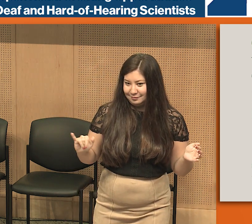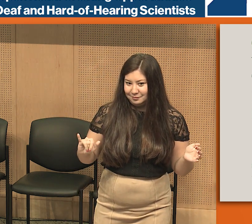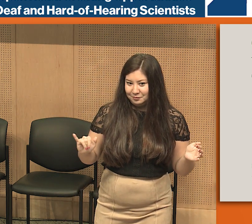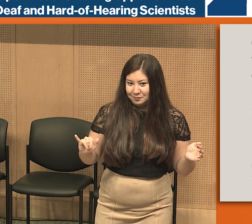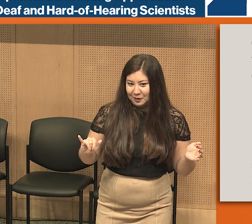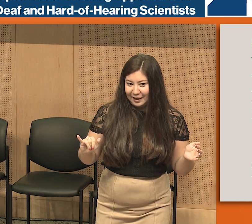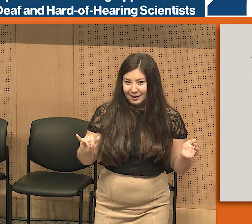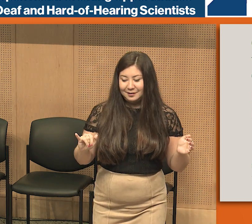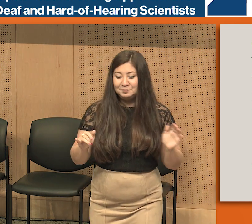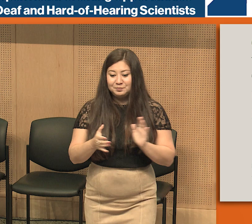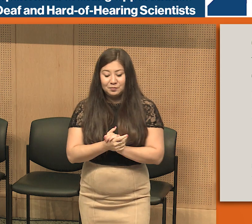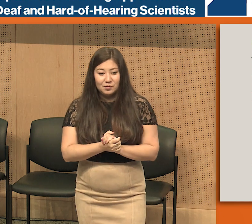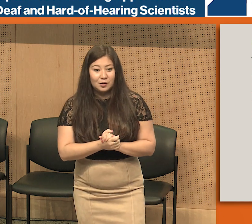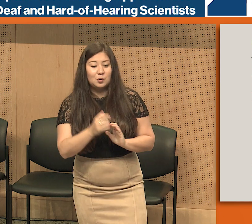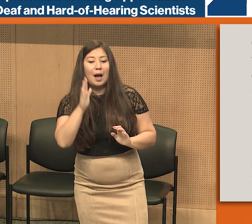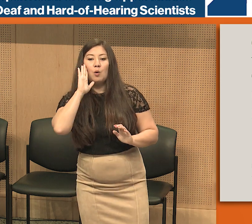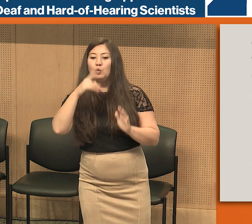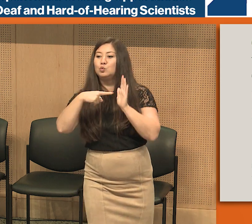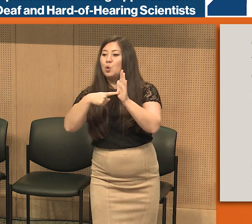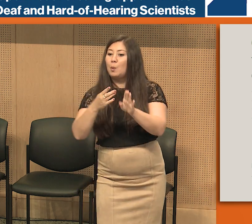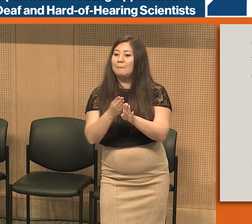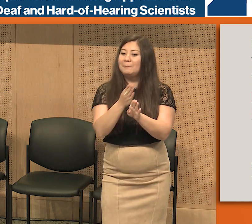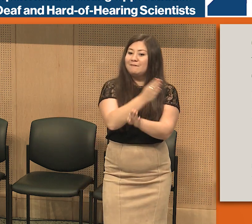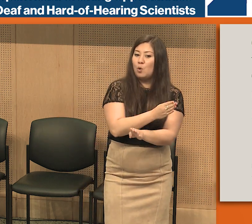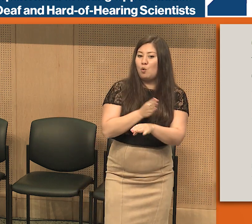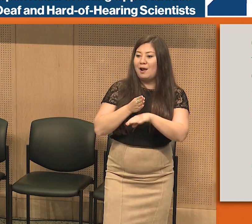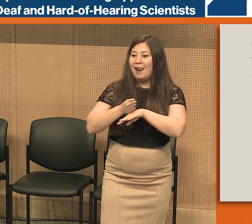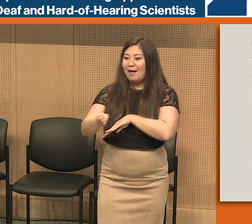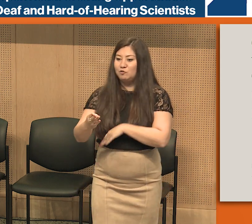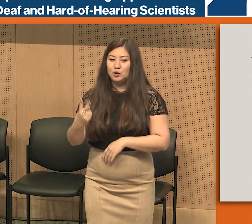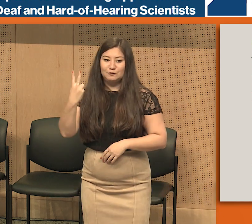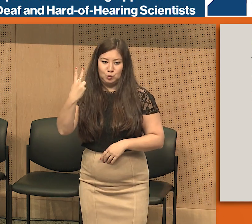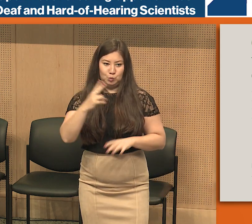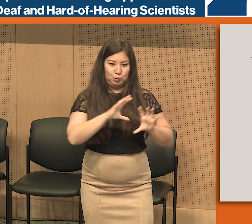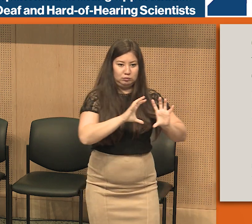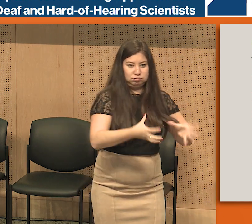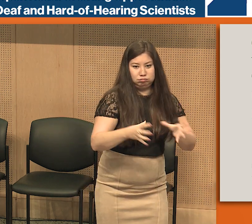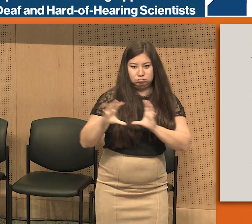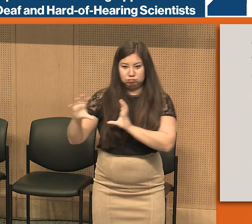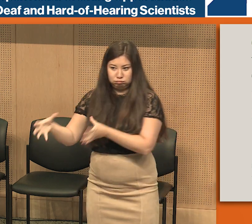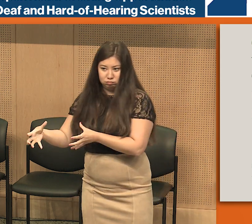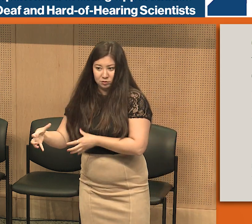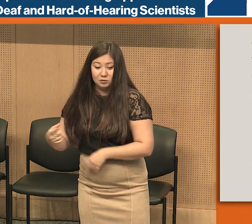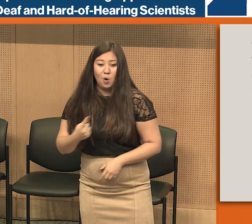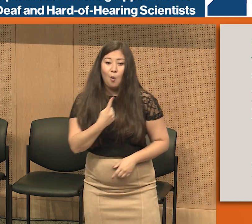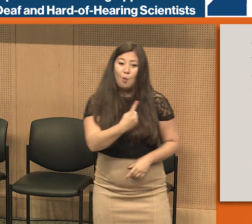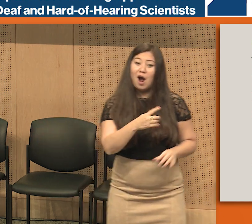on what your personal statements should look like. So, I'm going to show you my before and after.